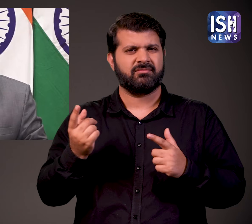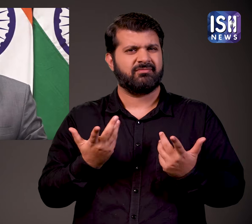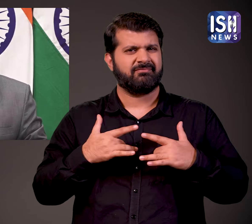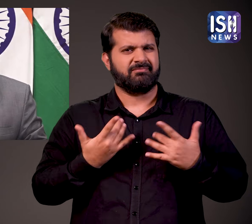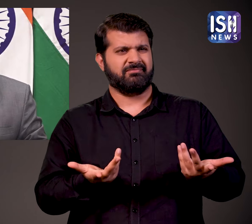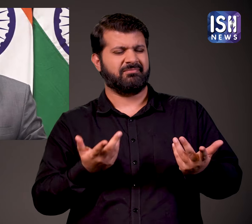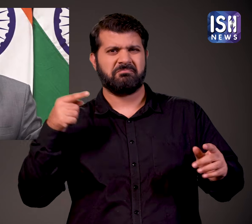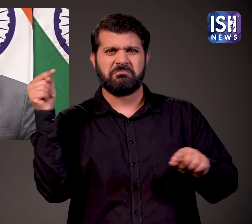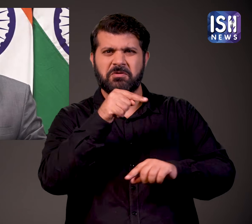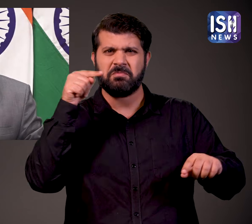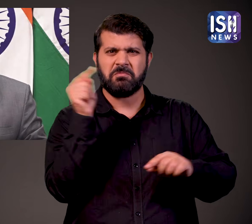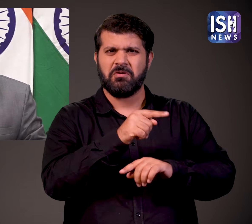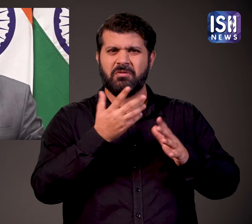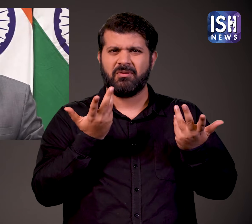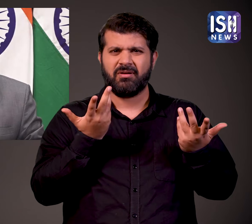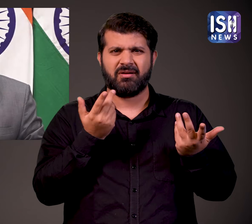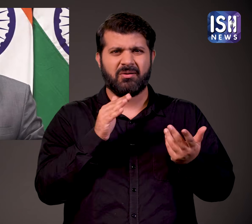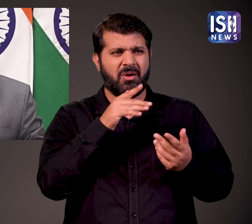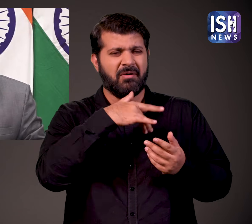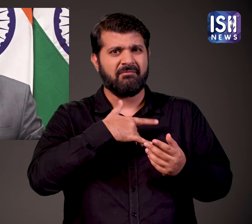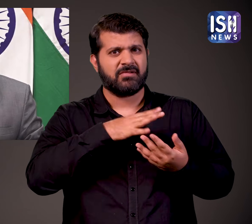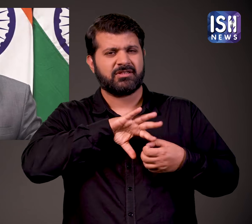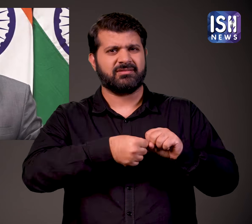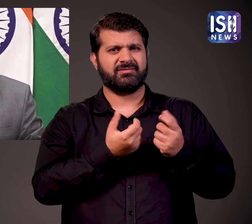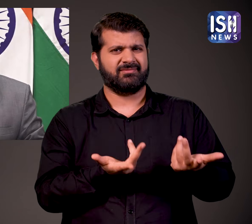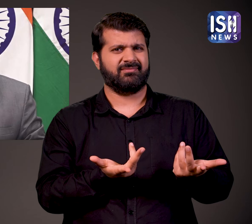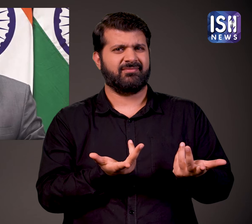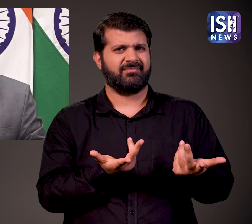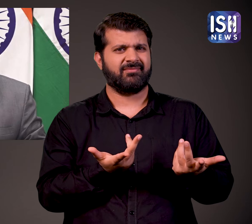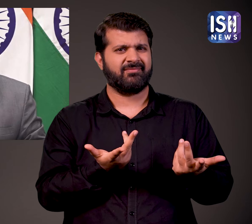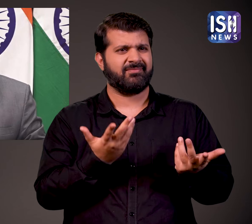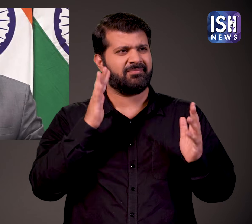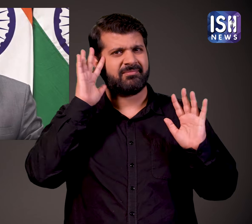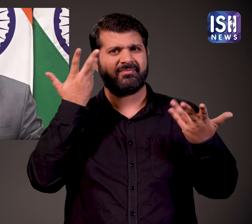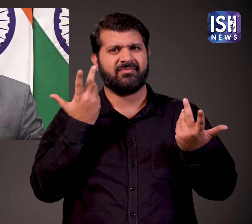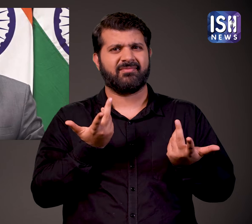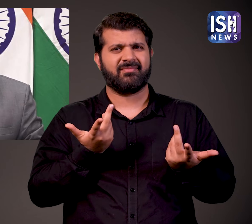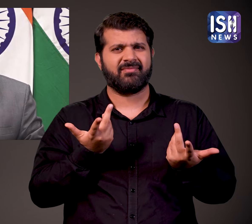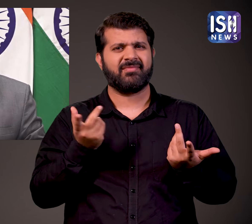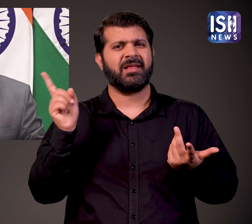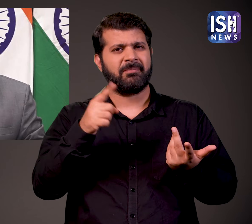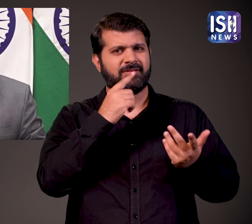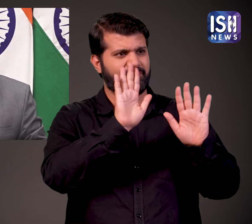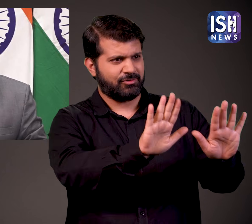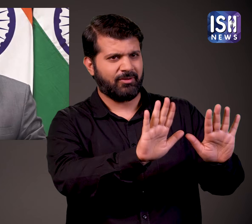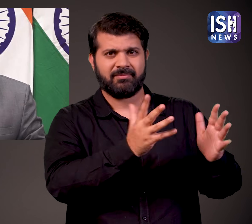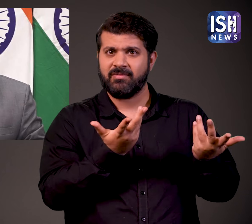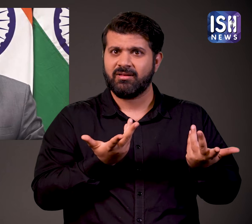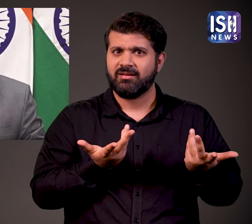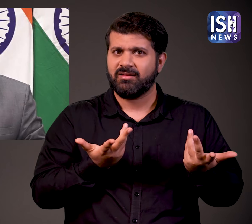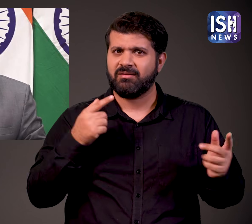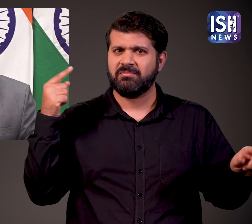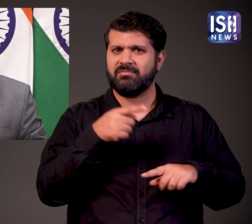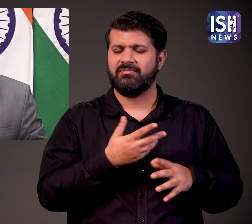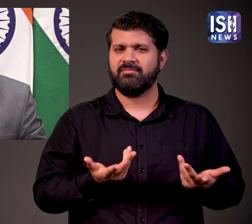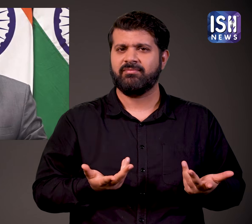strongly condemned these attacks, calling them “deeply worrisome,” and said that such attacks must stop.